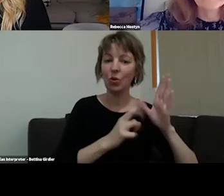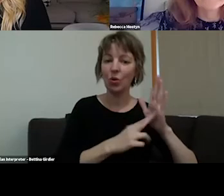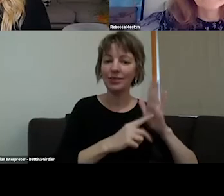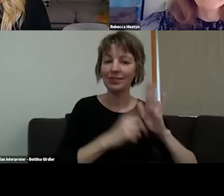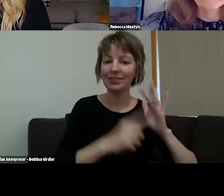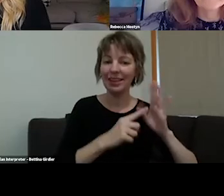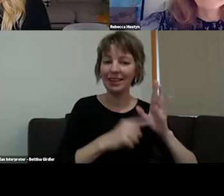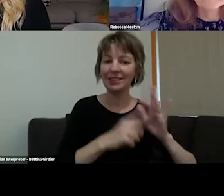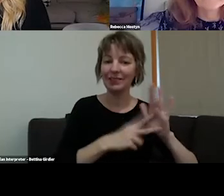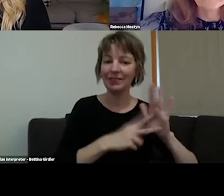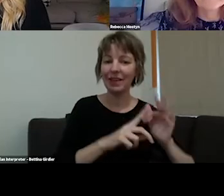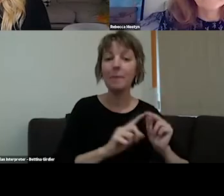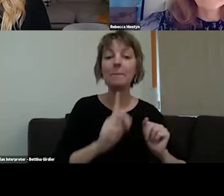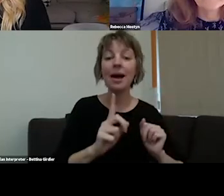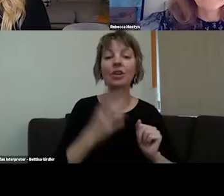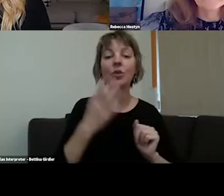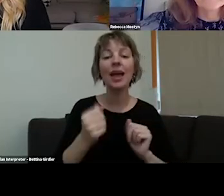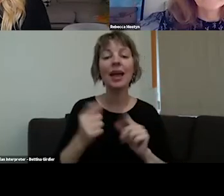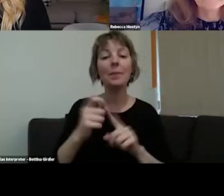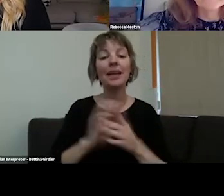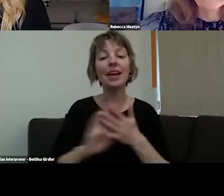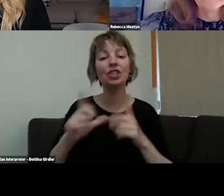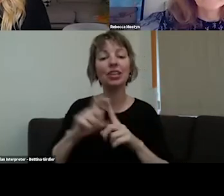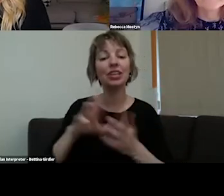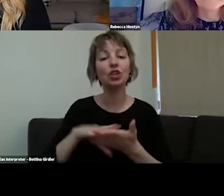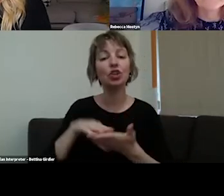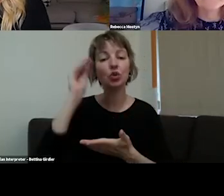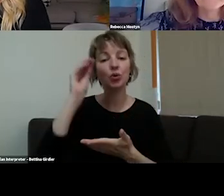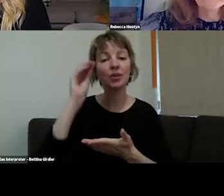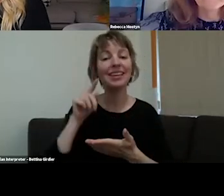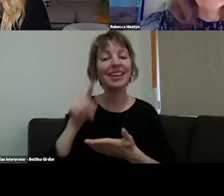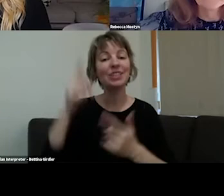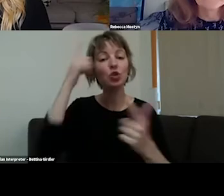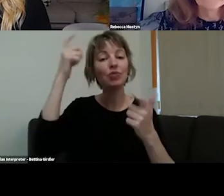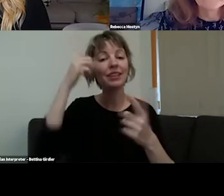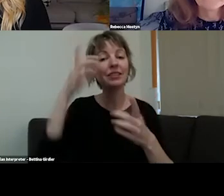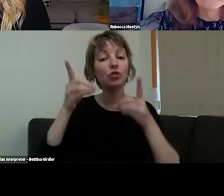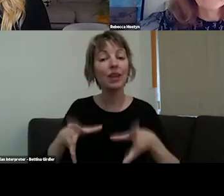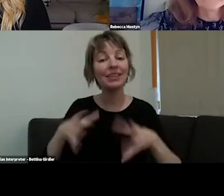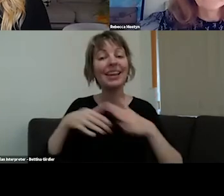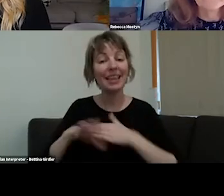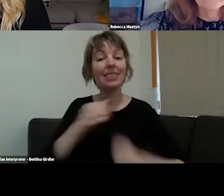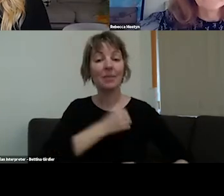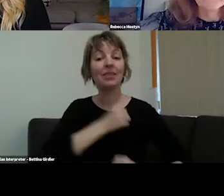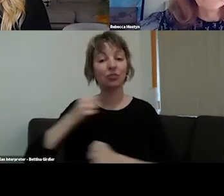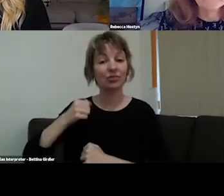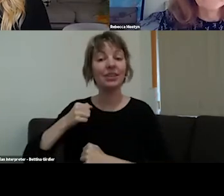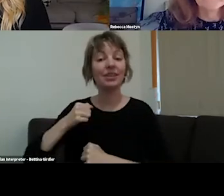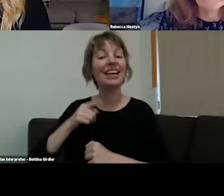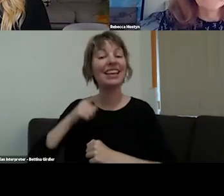who is actually the creative director, he's a lieutenant colonel in the military, is doing a qualitative analysis